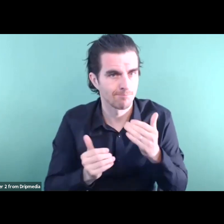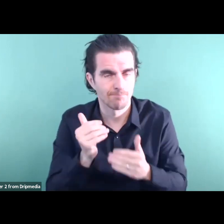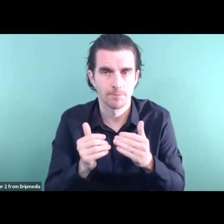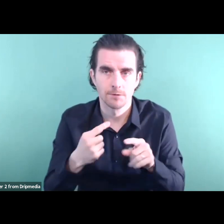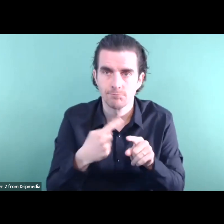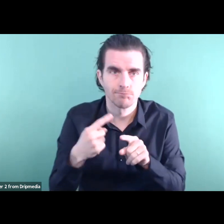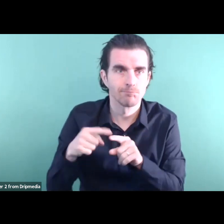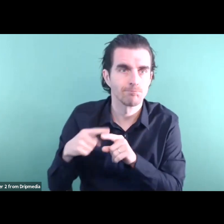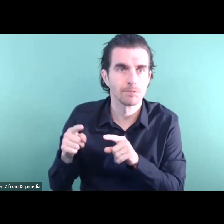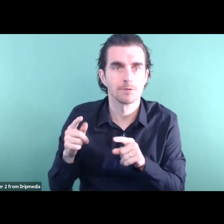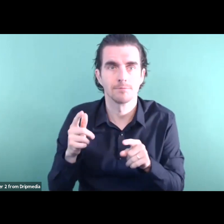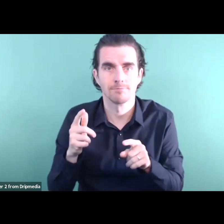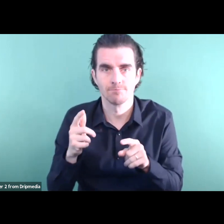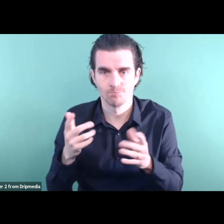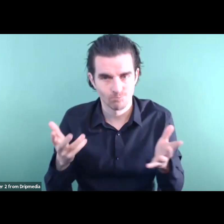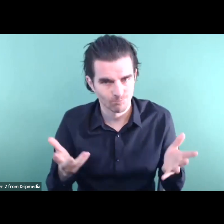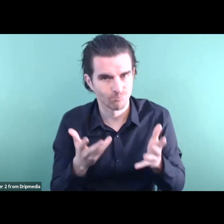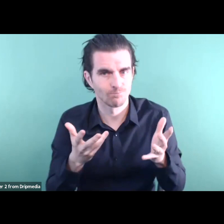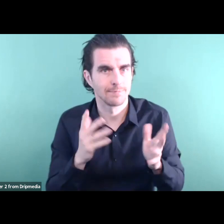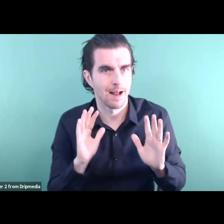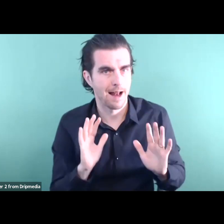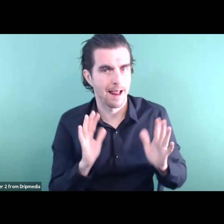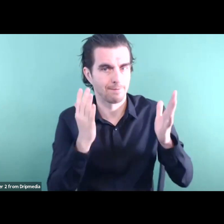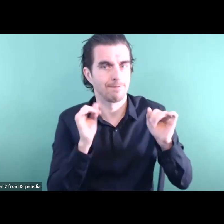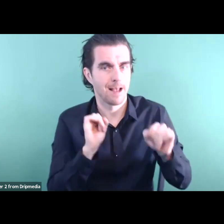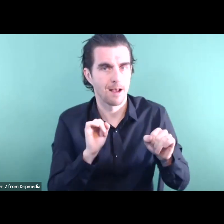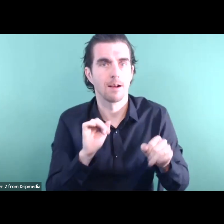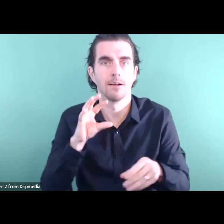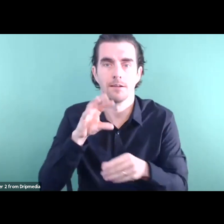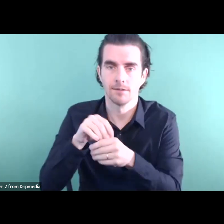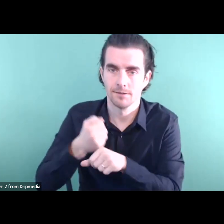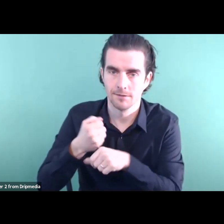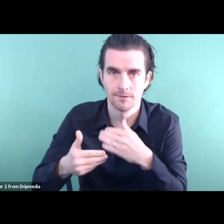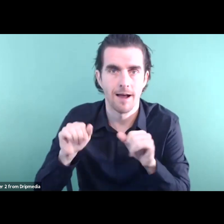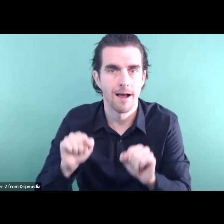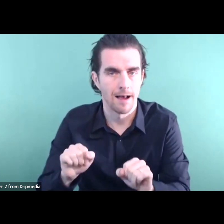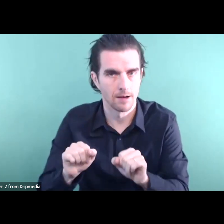In India for instance, you have concession where you will be exempted of the fee to have a small